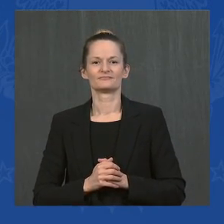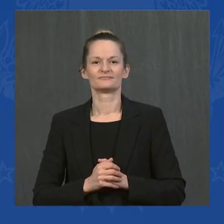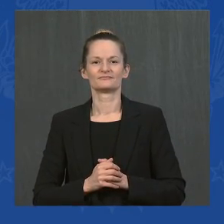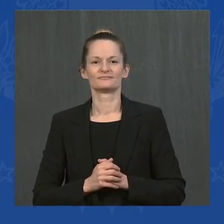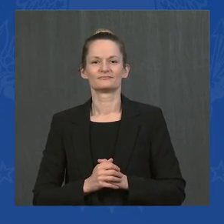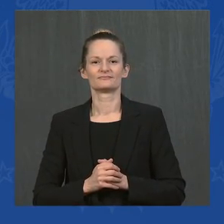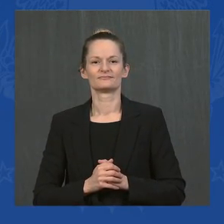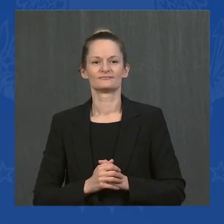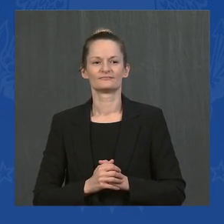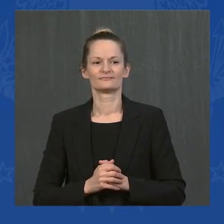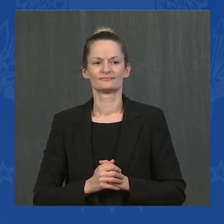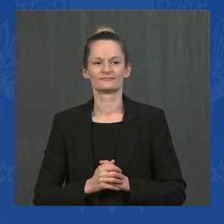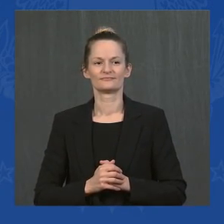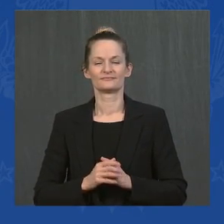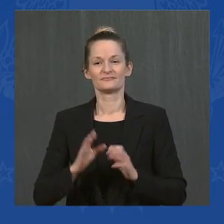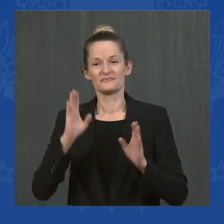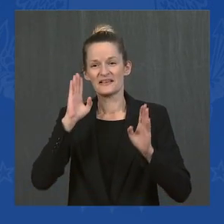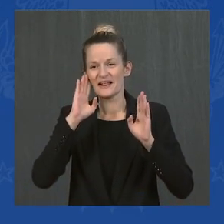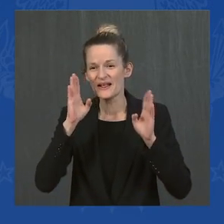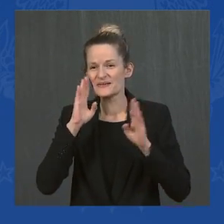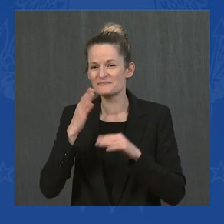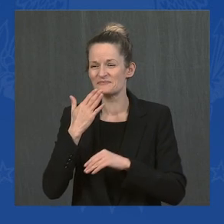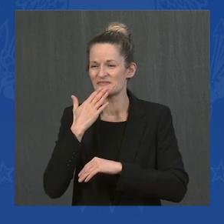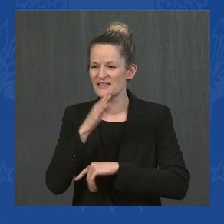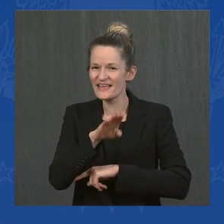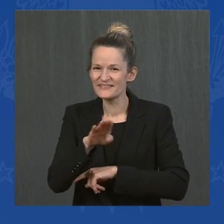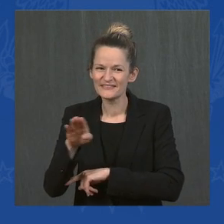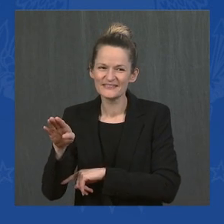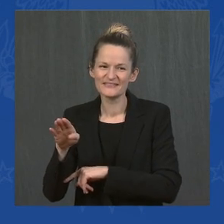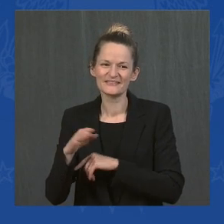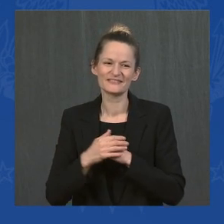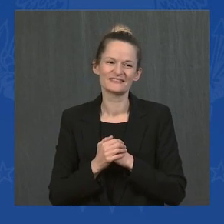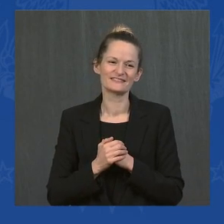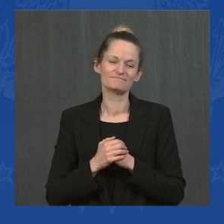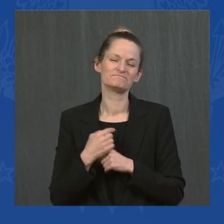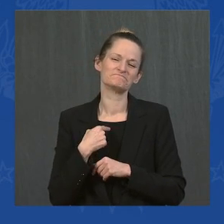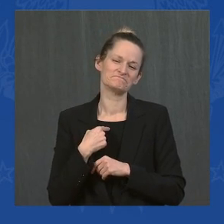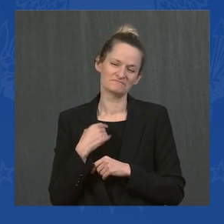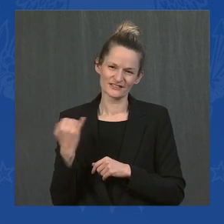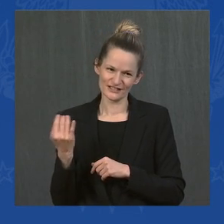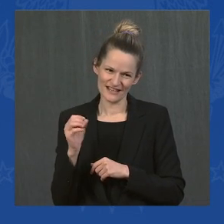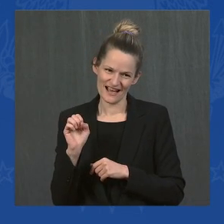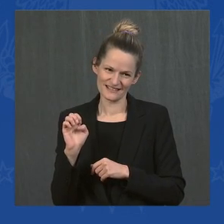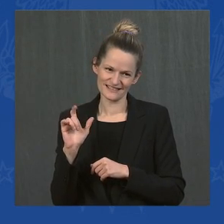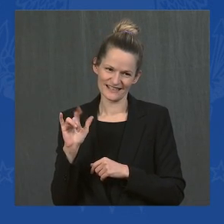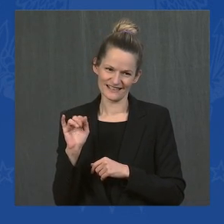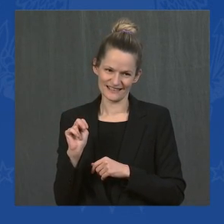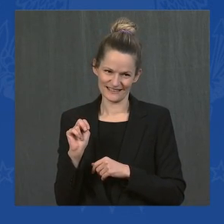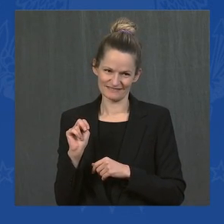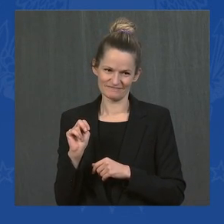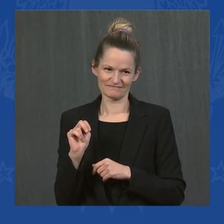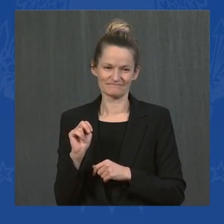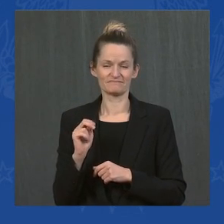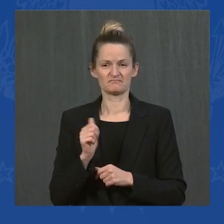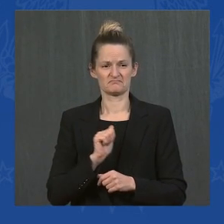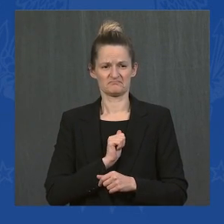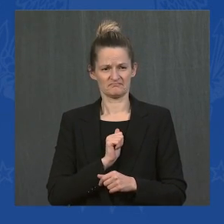Female Speaker: Hello and good afternoon. My name is Jocelyn Fuzzes and I'm an Arizona social worker and member of the union